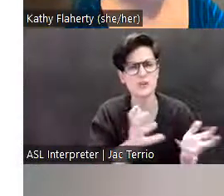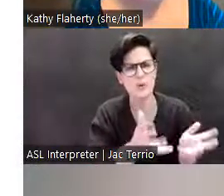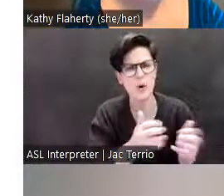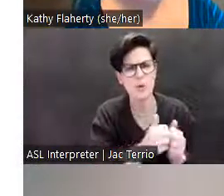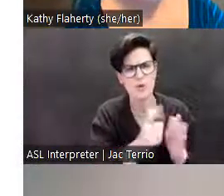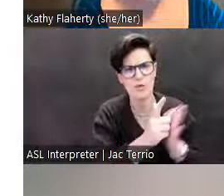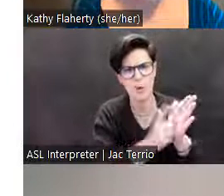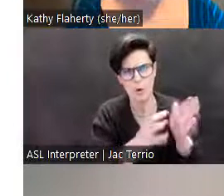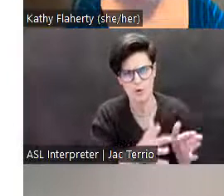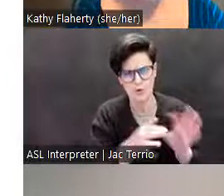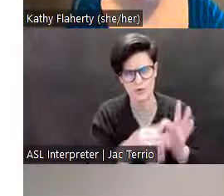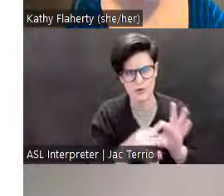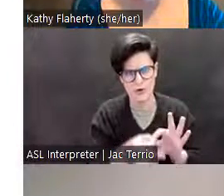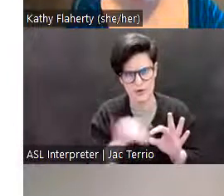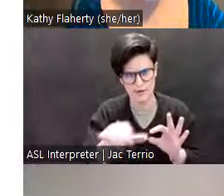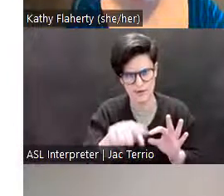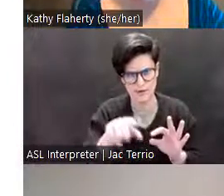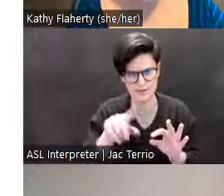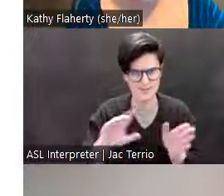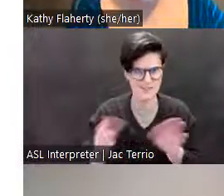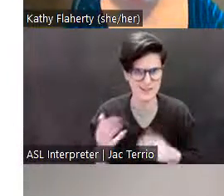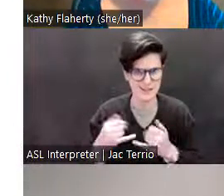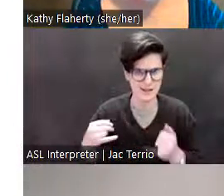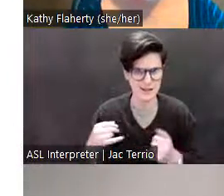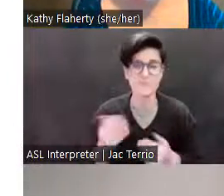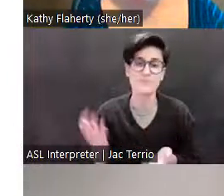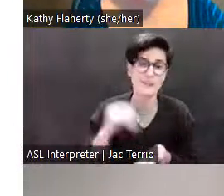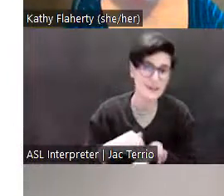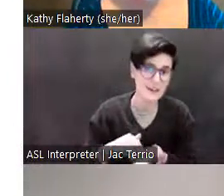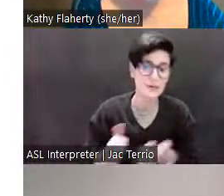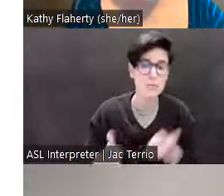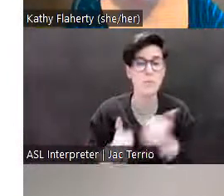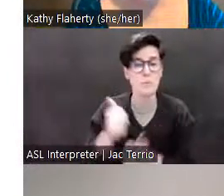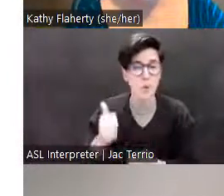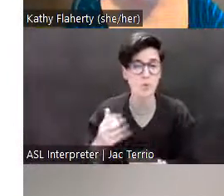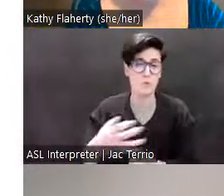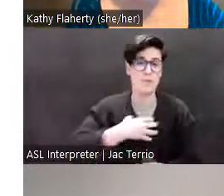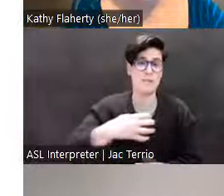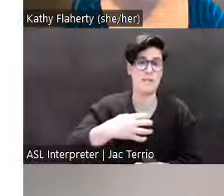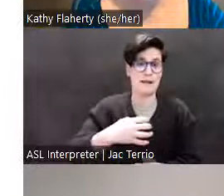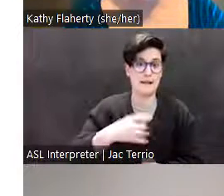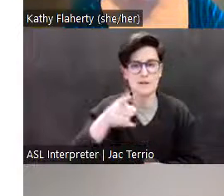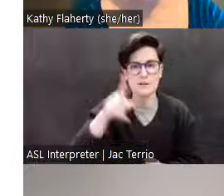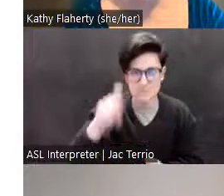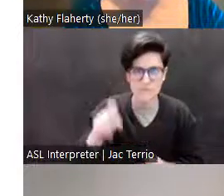15:32:10 But again. Most complaints generally have to be filed in within a 180 days with